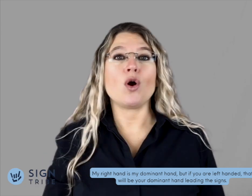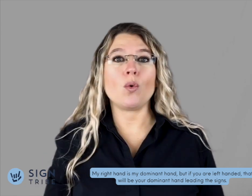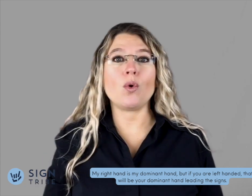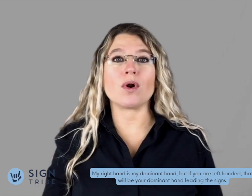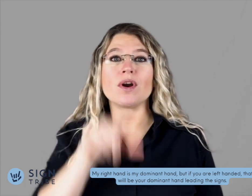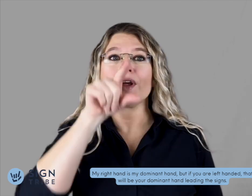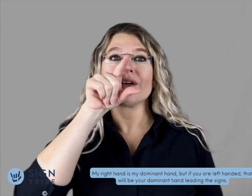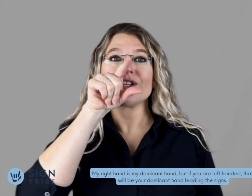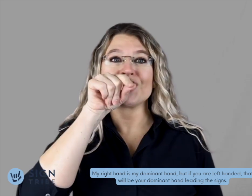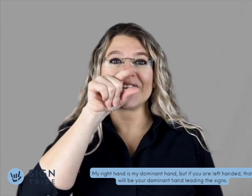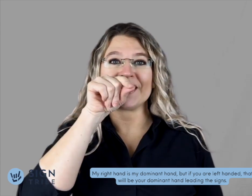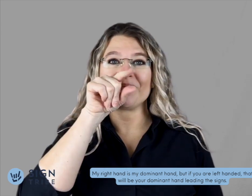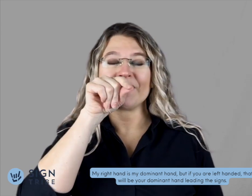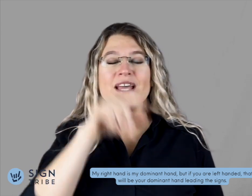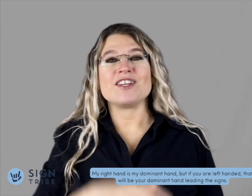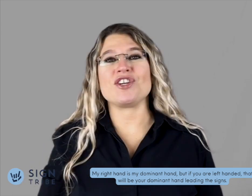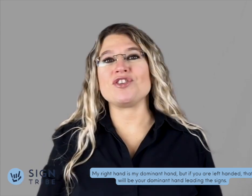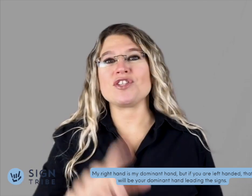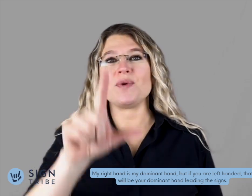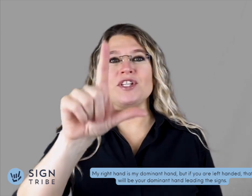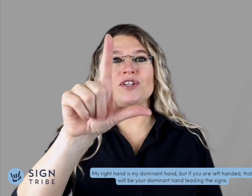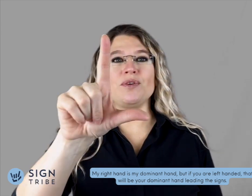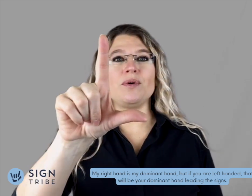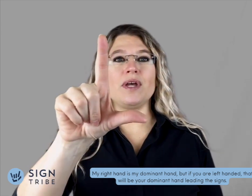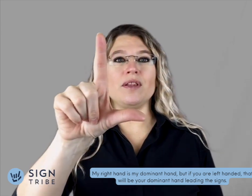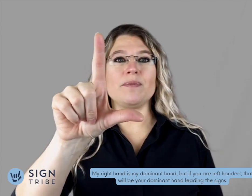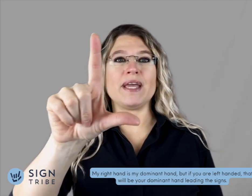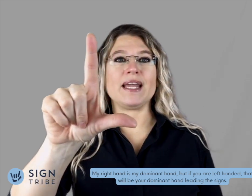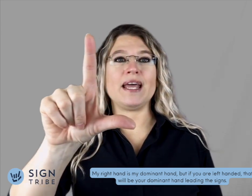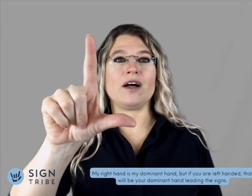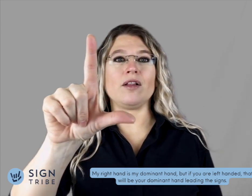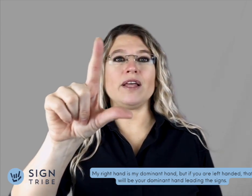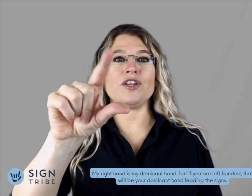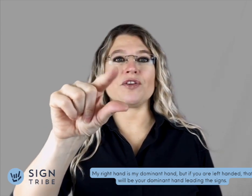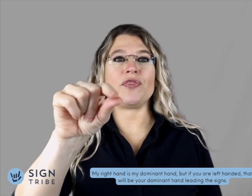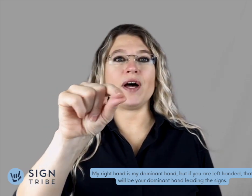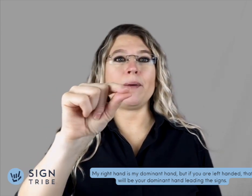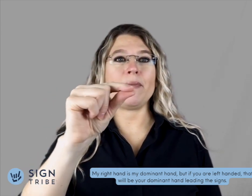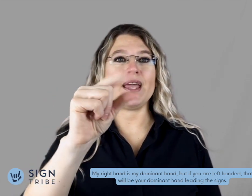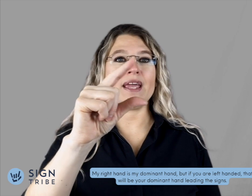or Chicken. So you're just going to make an L and your thumb and